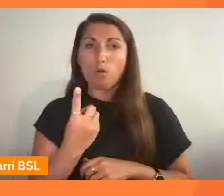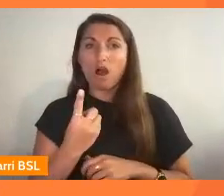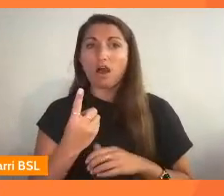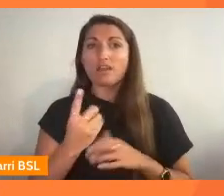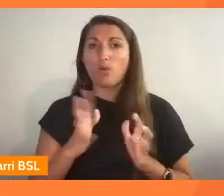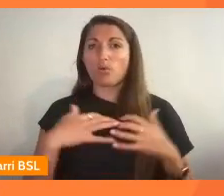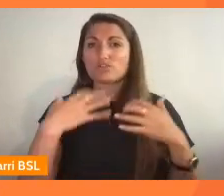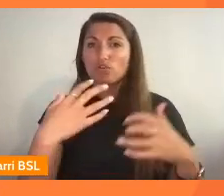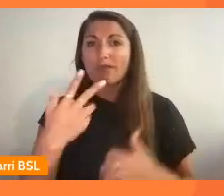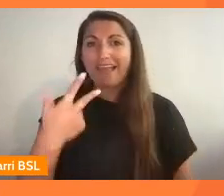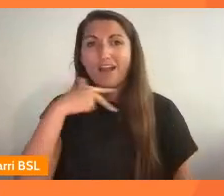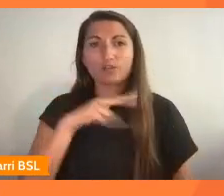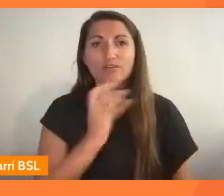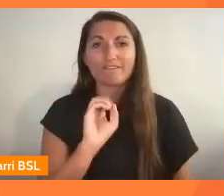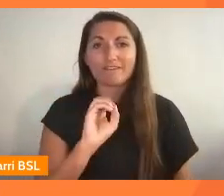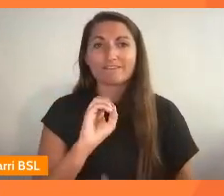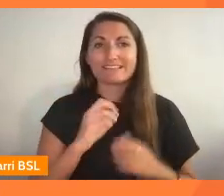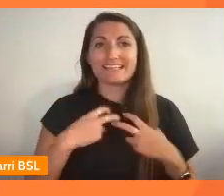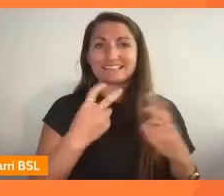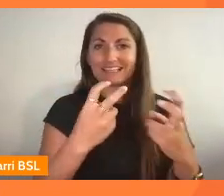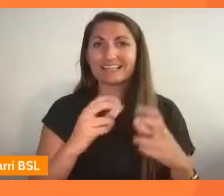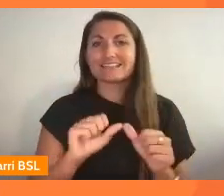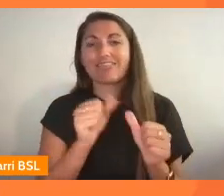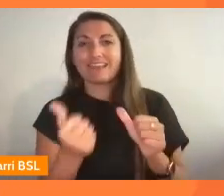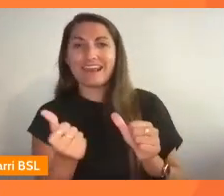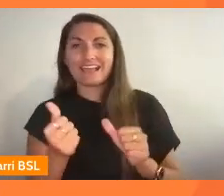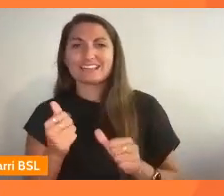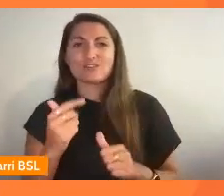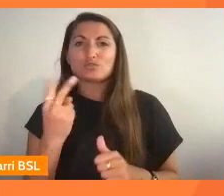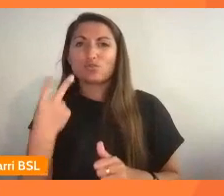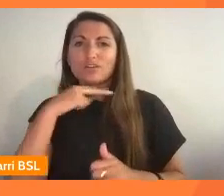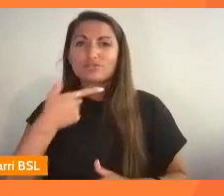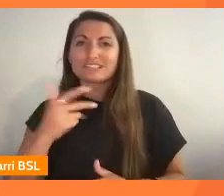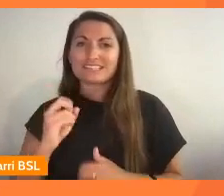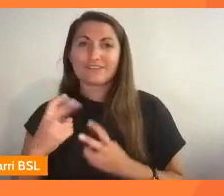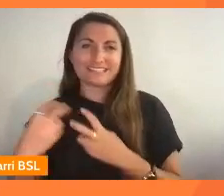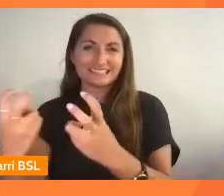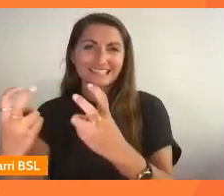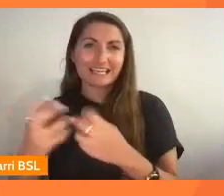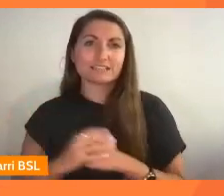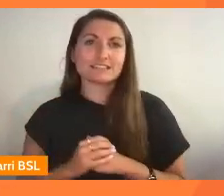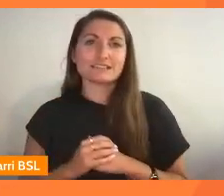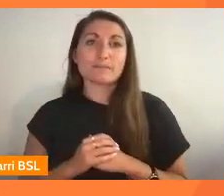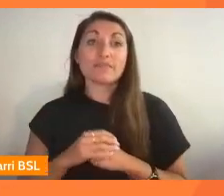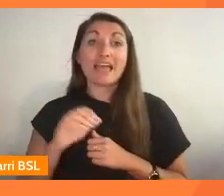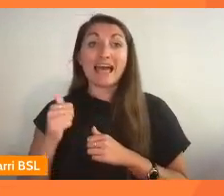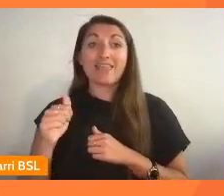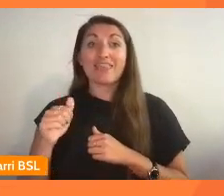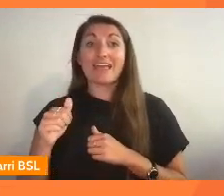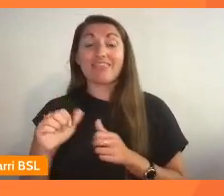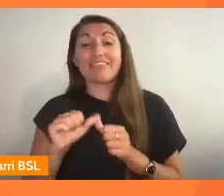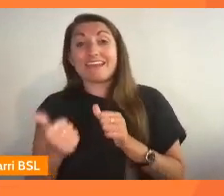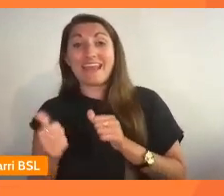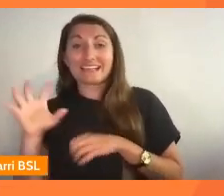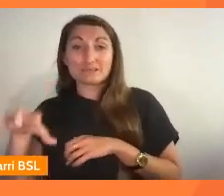the other is B2 which is around 270 seats and this other spaces, Jag which is transformable.